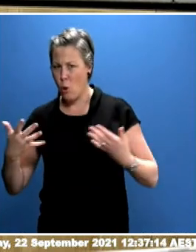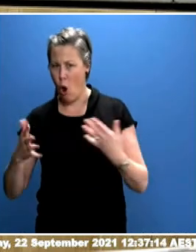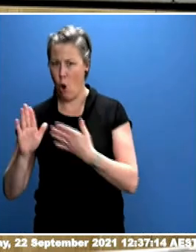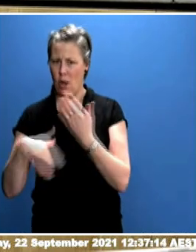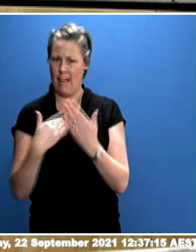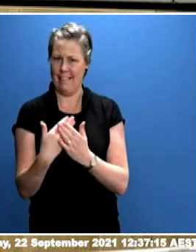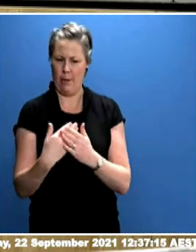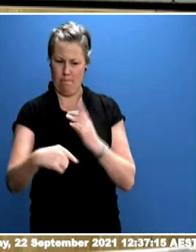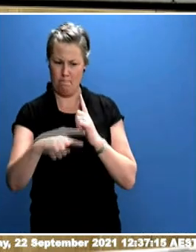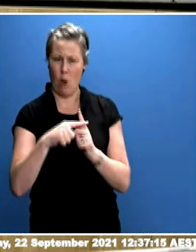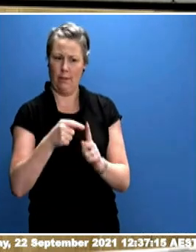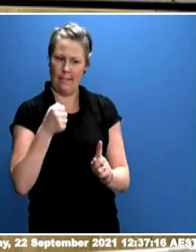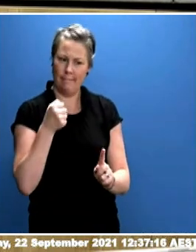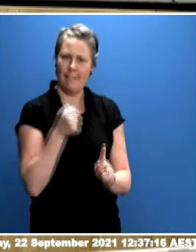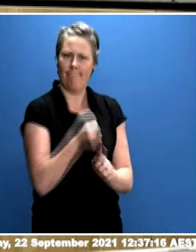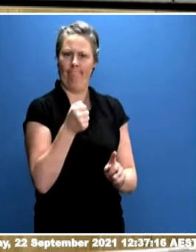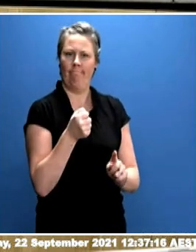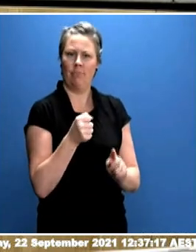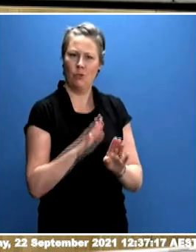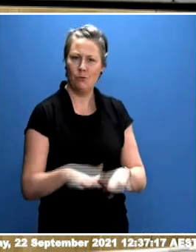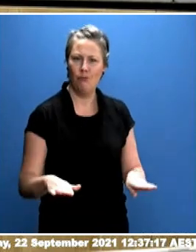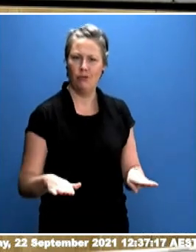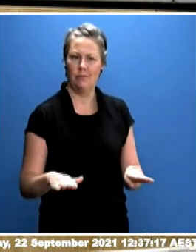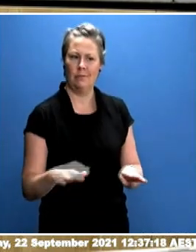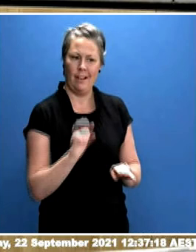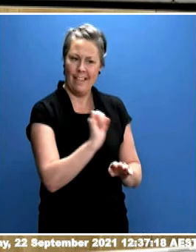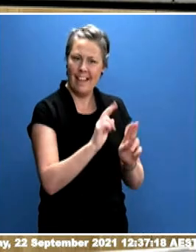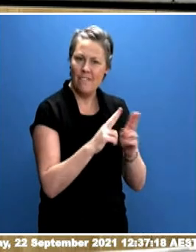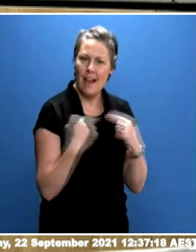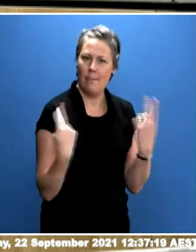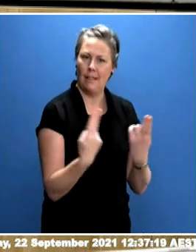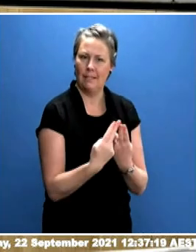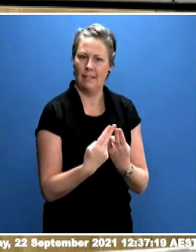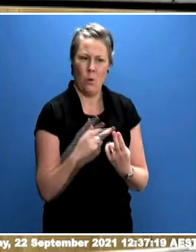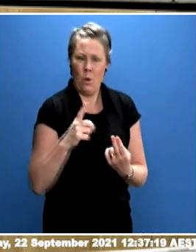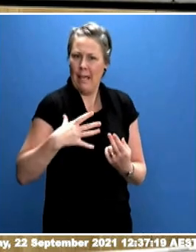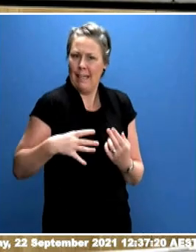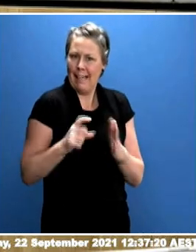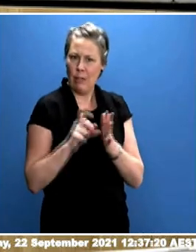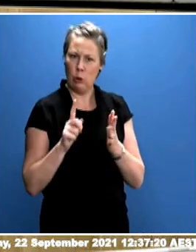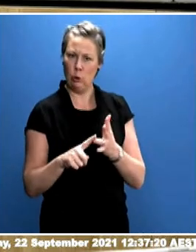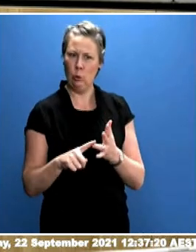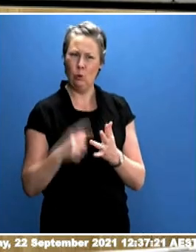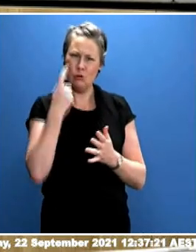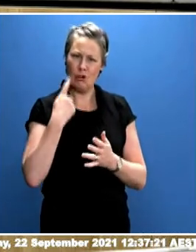What do you see as the steps that are needed for that to be escalated